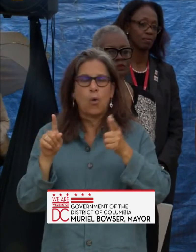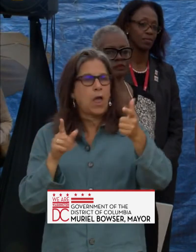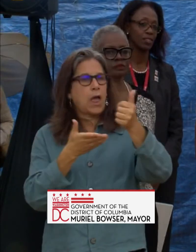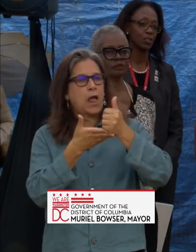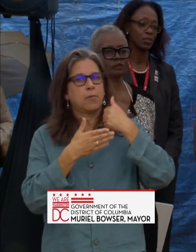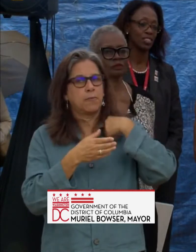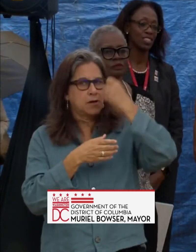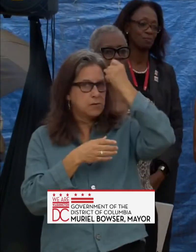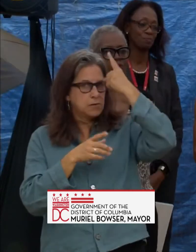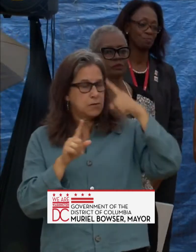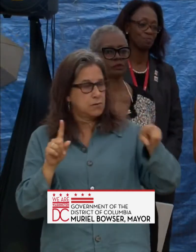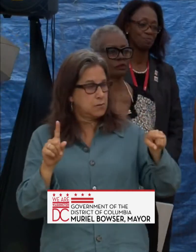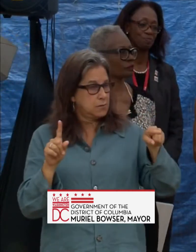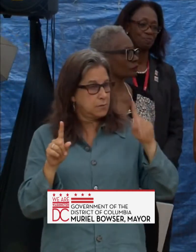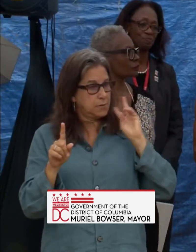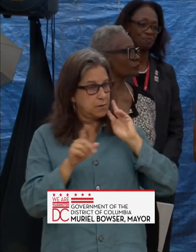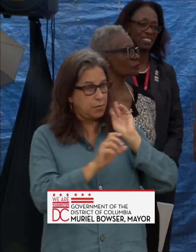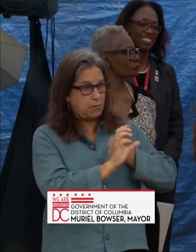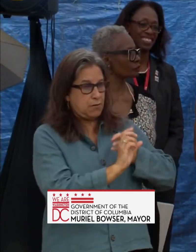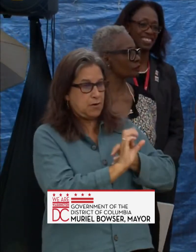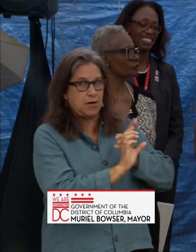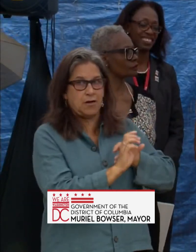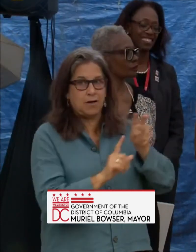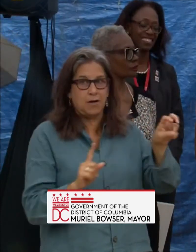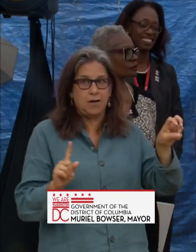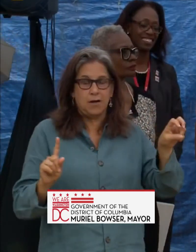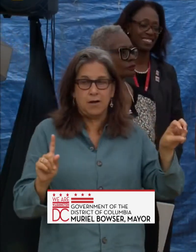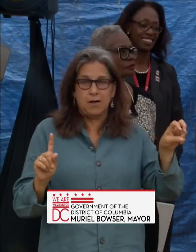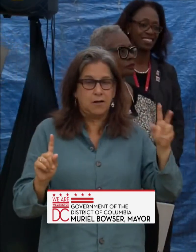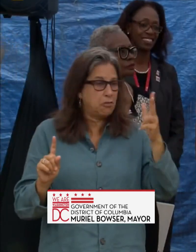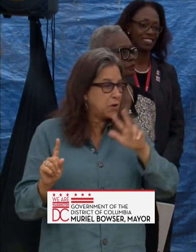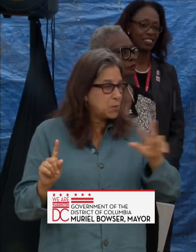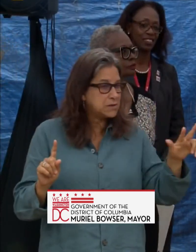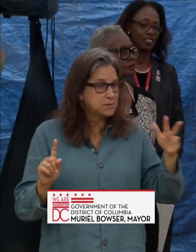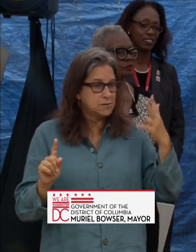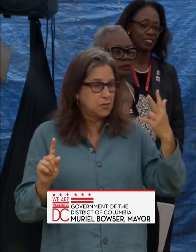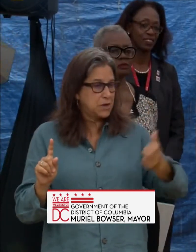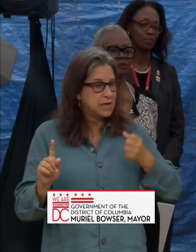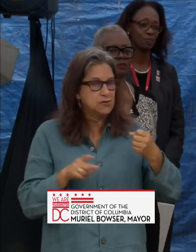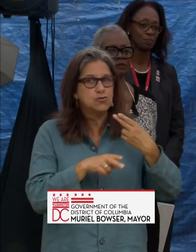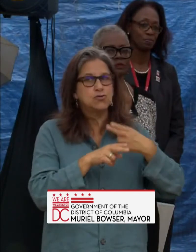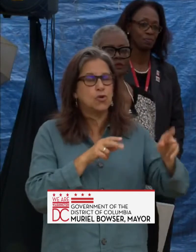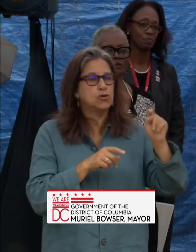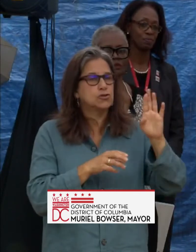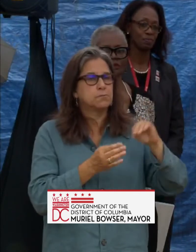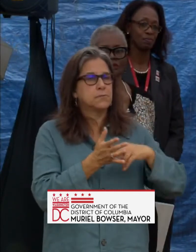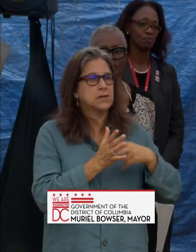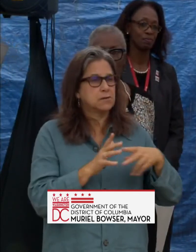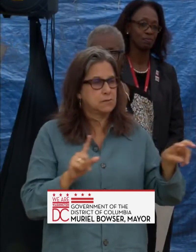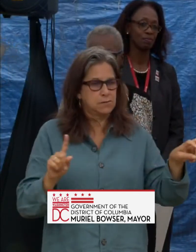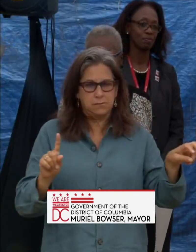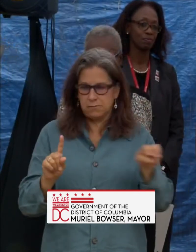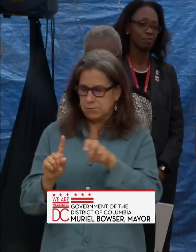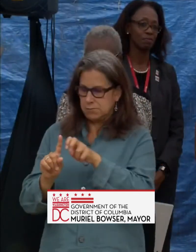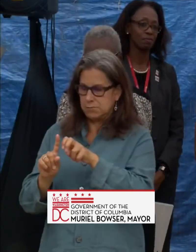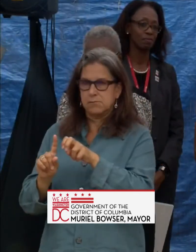THAT'S A GREAT QUESTION. AND YOU HEARD LAURA ALLUDE TO IT.